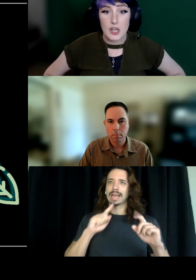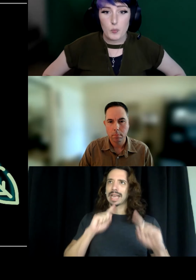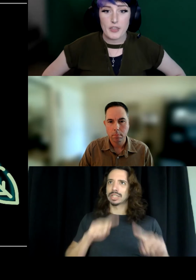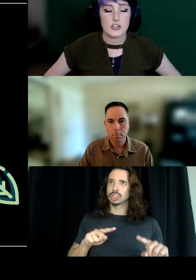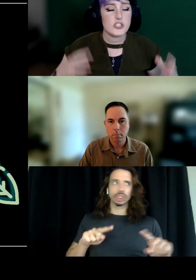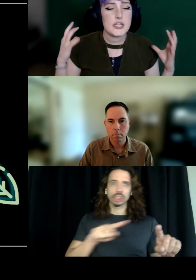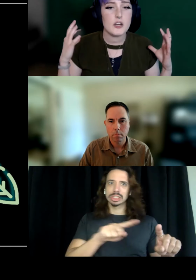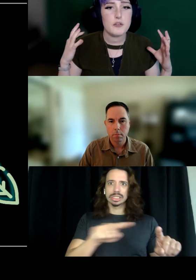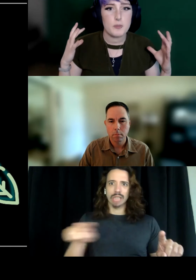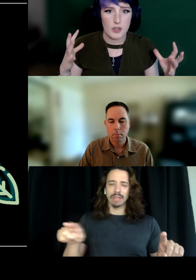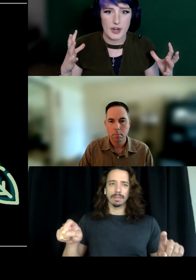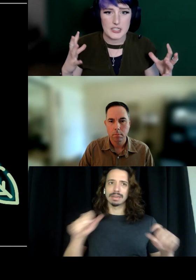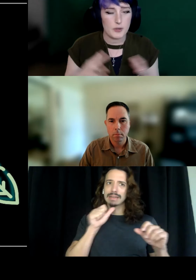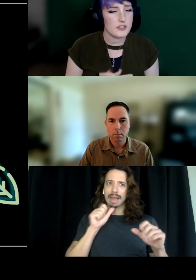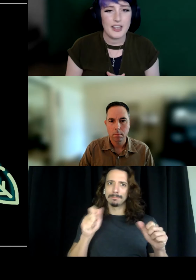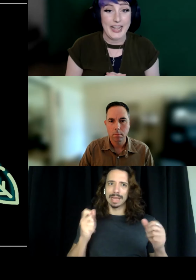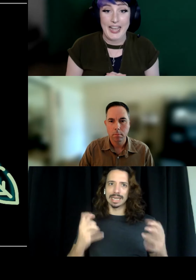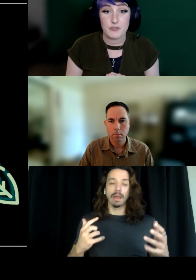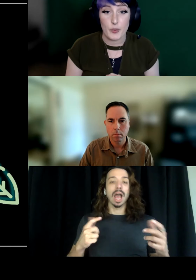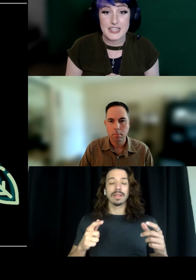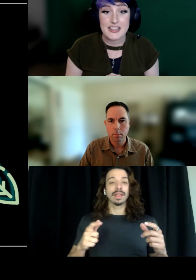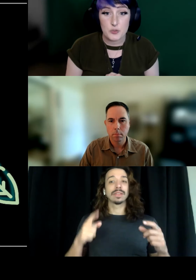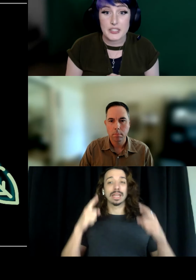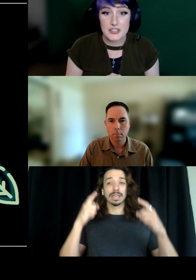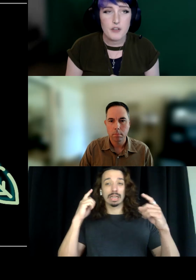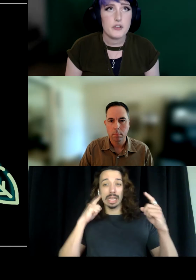that I dealt with, and just hearing from other experts yeah, I have no idea that's really tough,